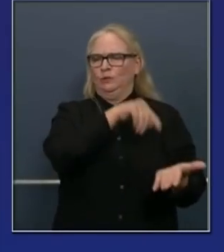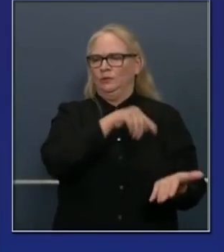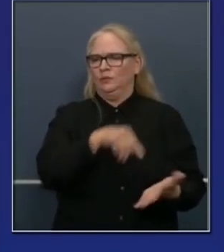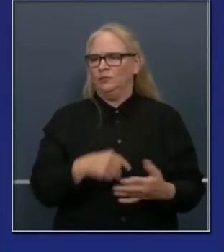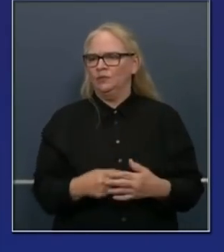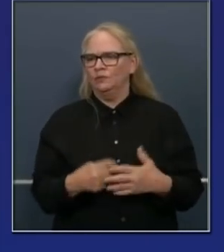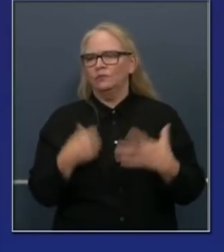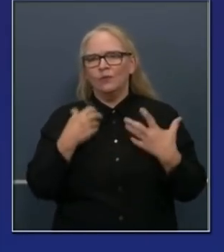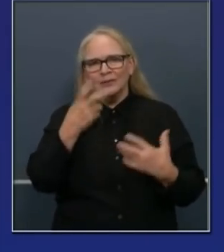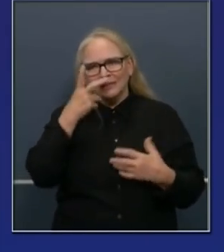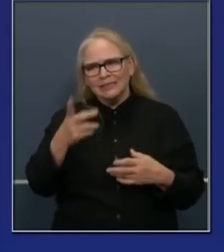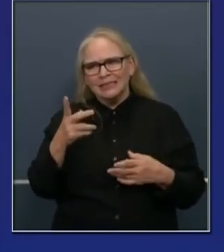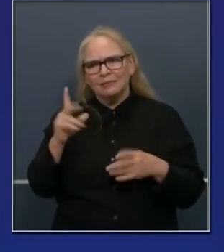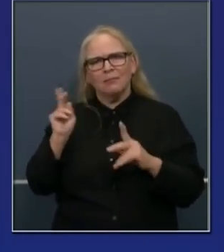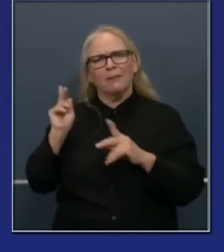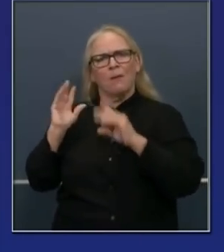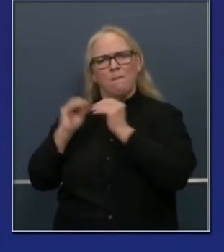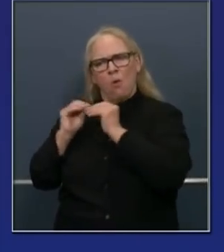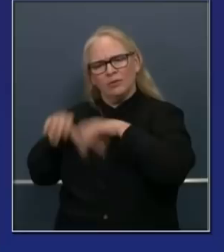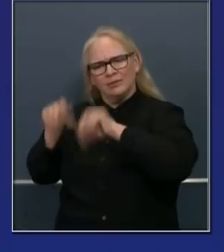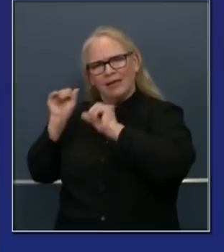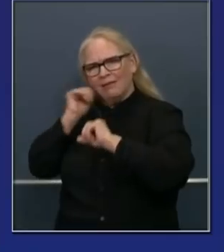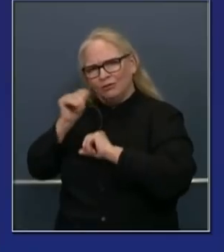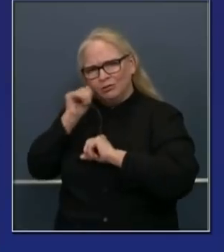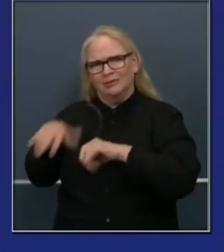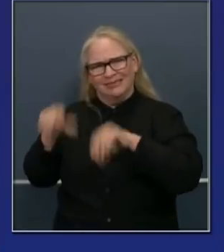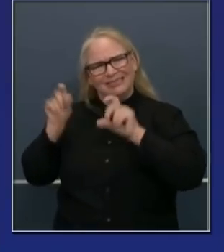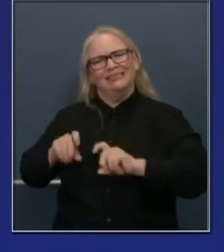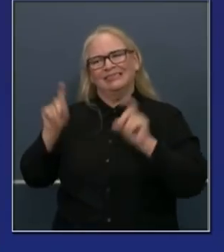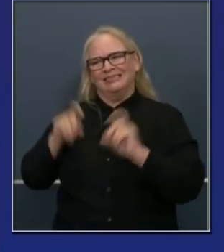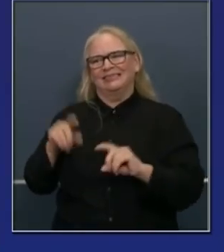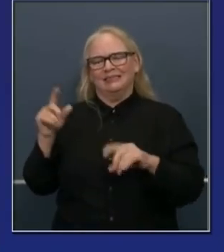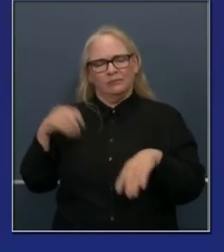TUESDAY. I WANT TO SEE THOSE NUMBERS AND THOSE AVERAGE DAILY TEST